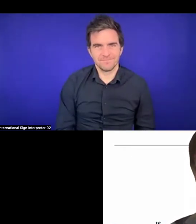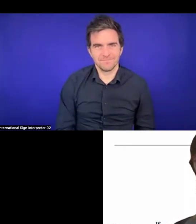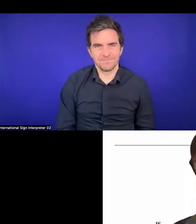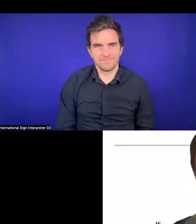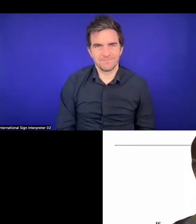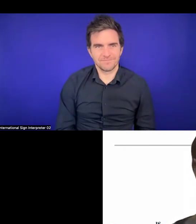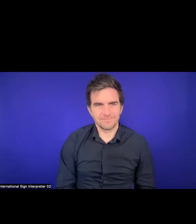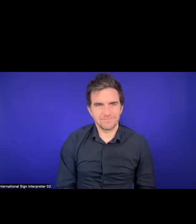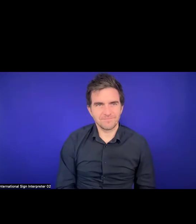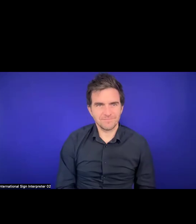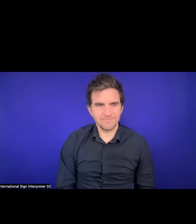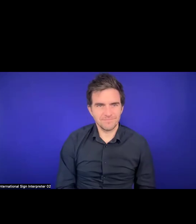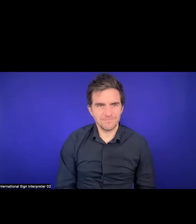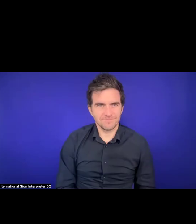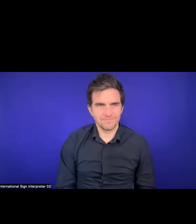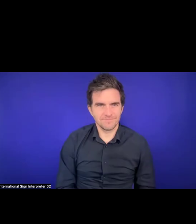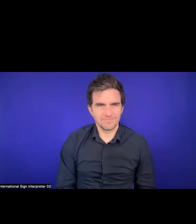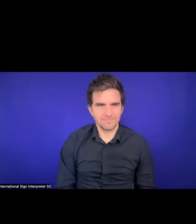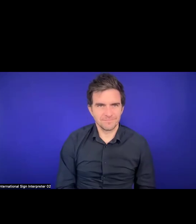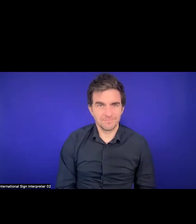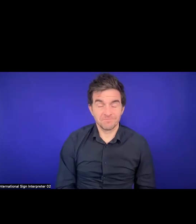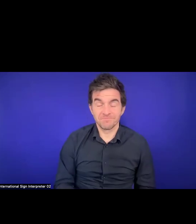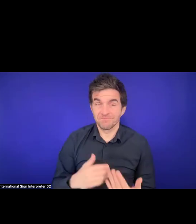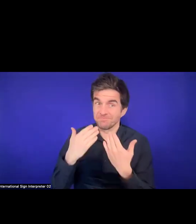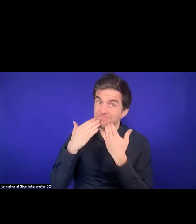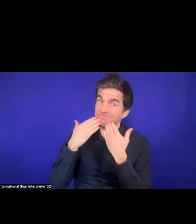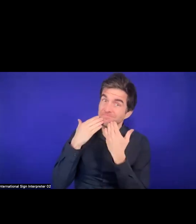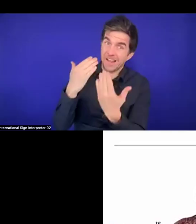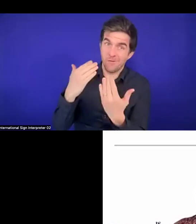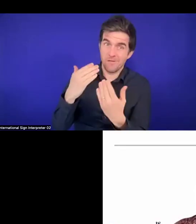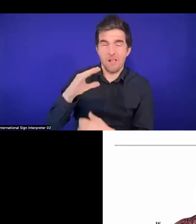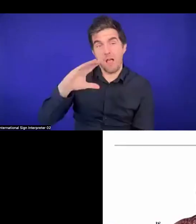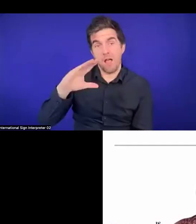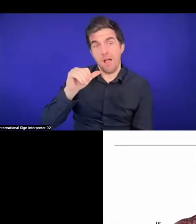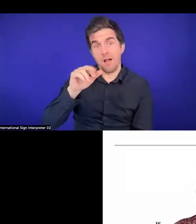: Thank you Carla for that overview of your areas of interest. I will move on now